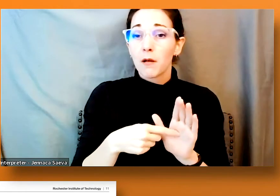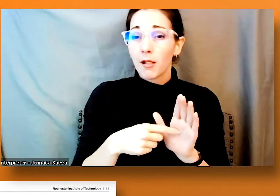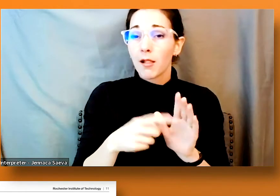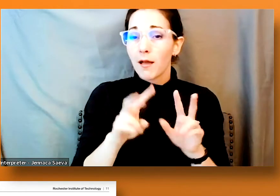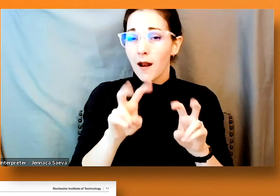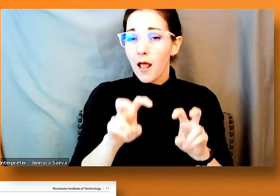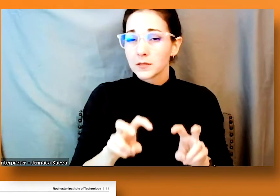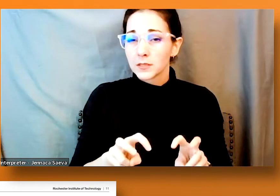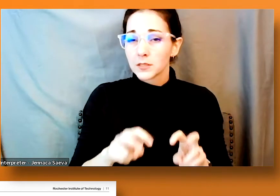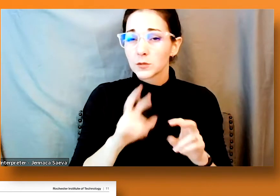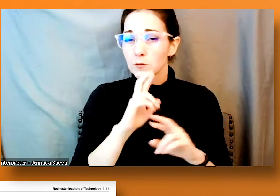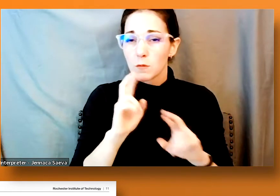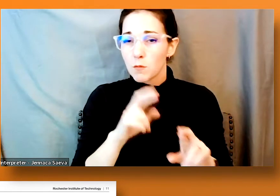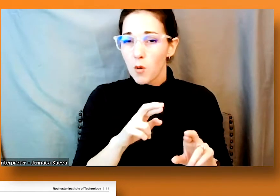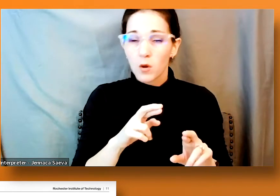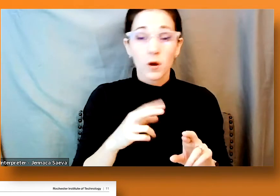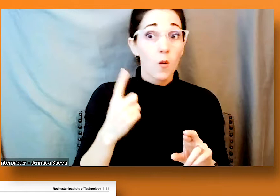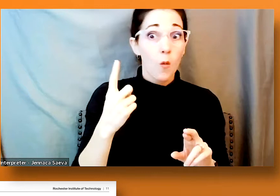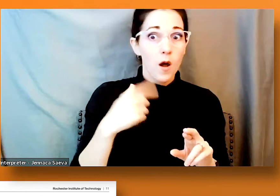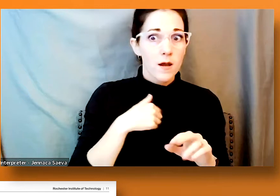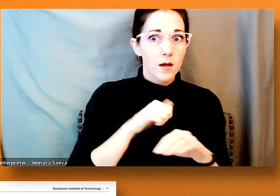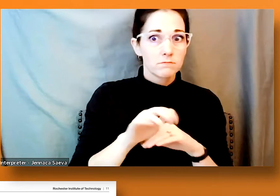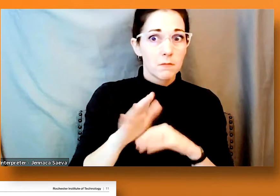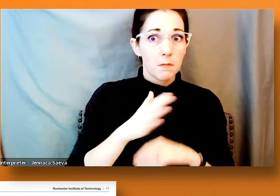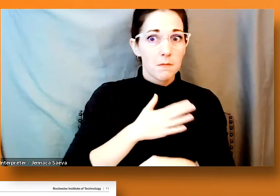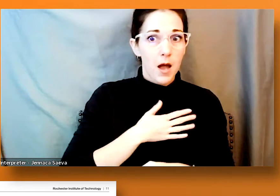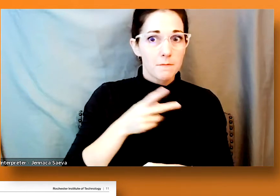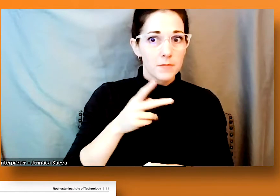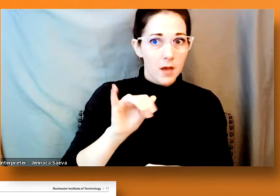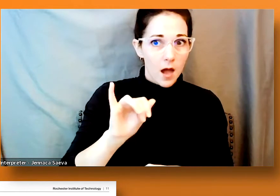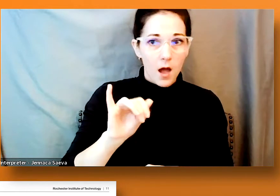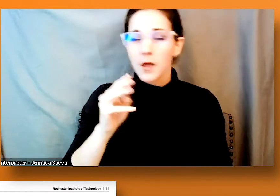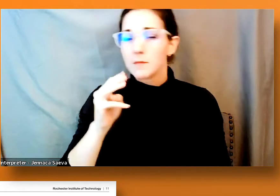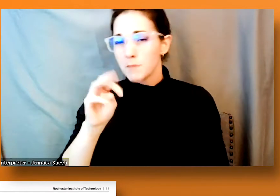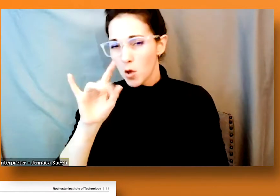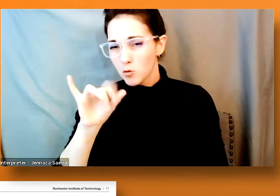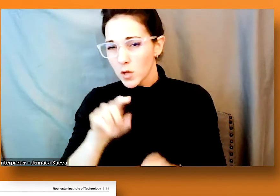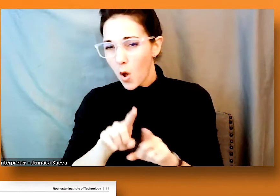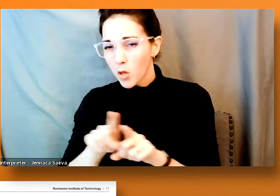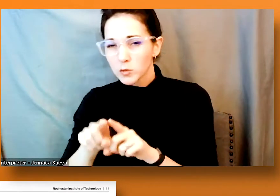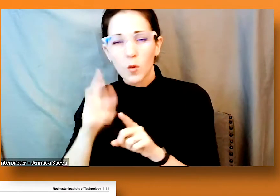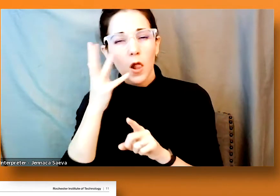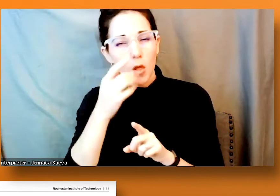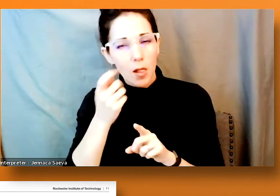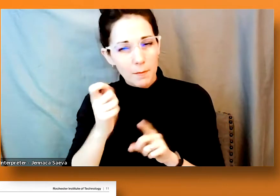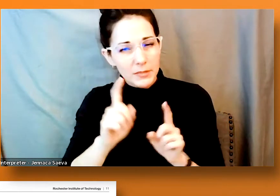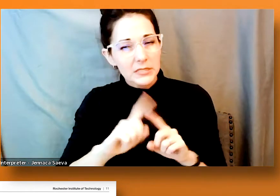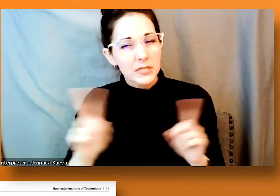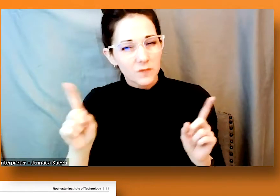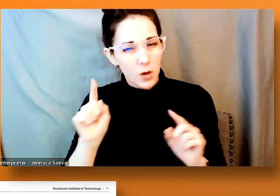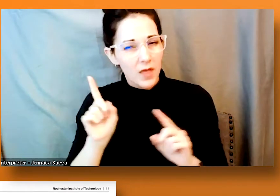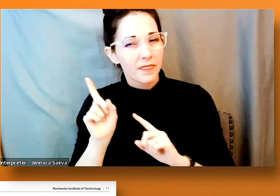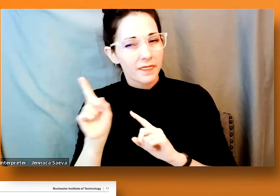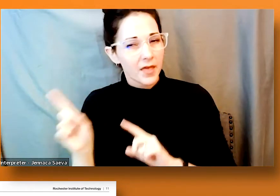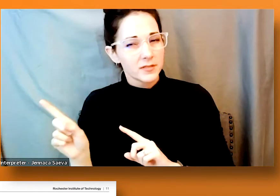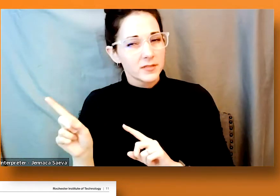The ones that I send to my PIs, and probably Mary's as well, look a little different than this when you receive them,